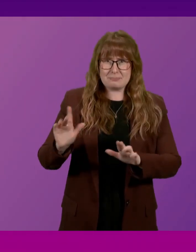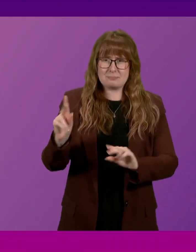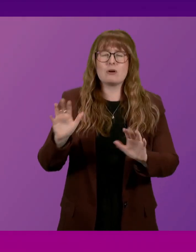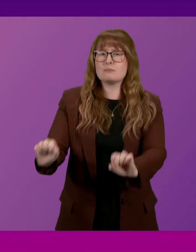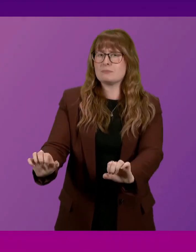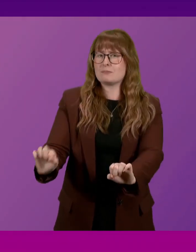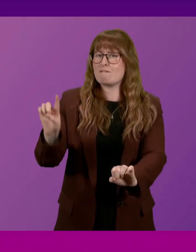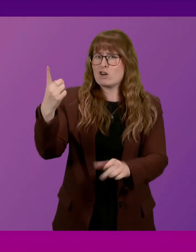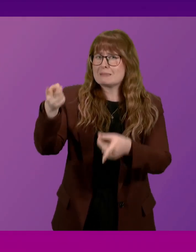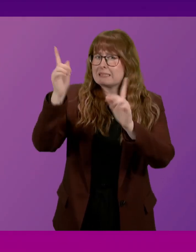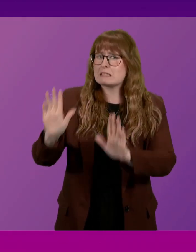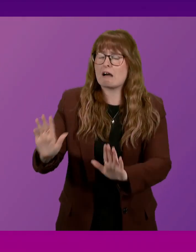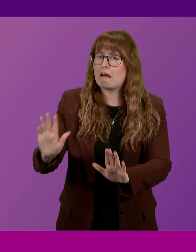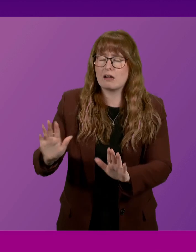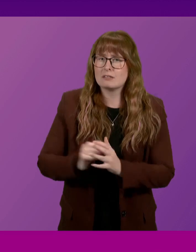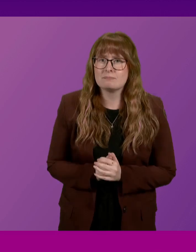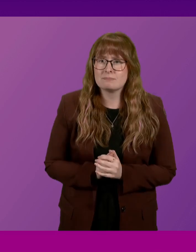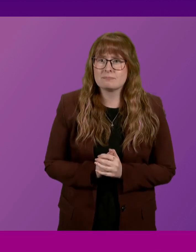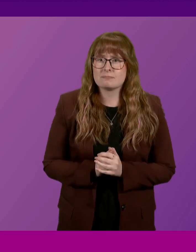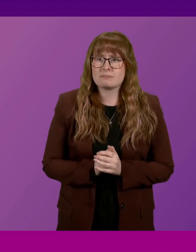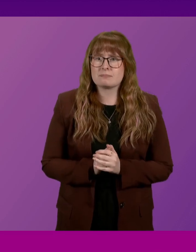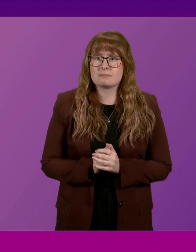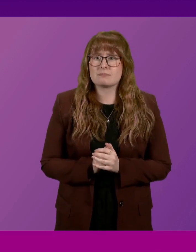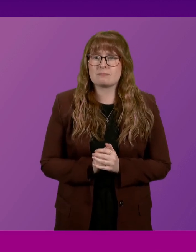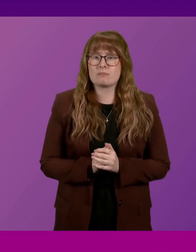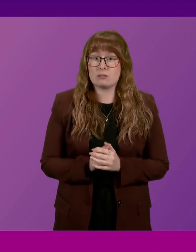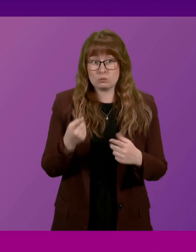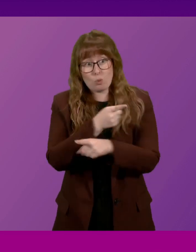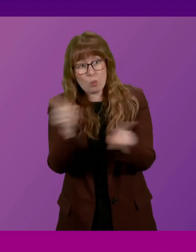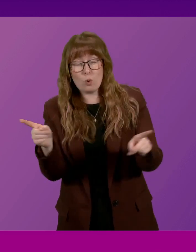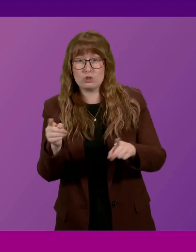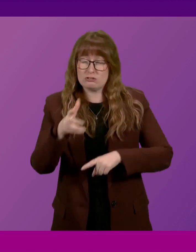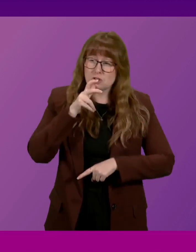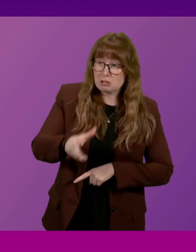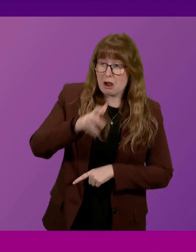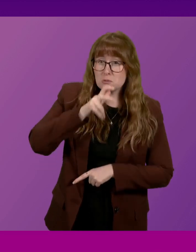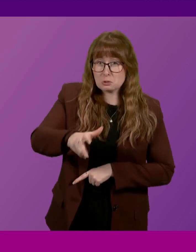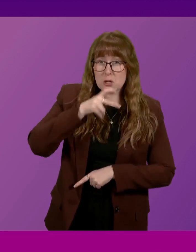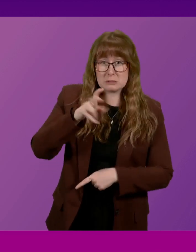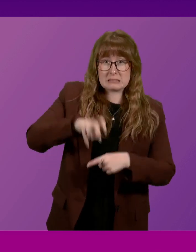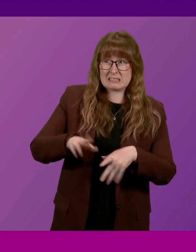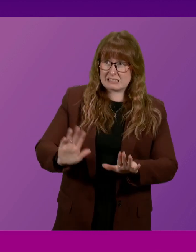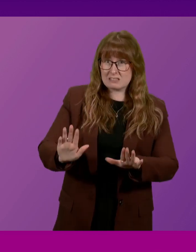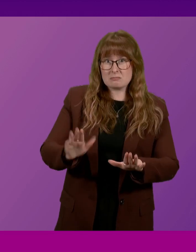First Minister, please sit down. I ask members who are shouting from their seats to desist.